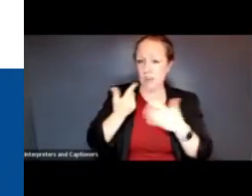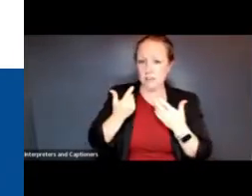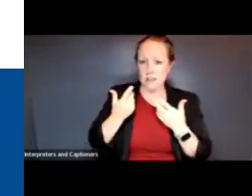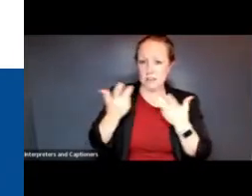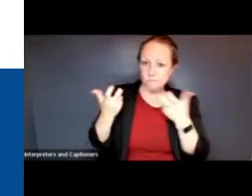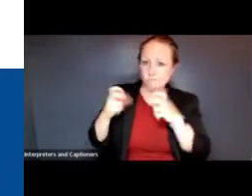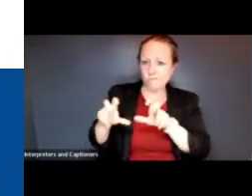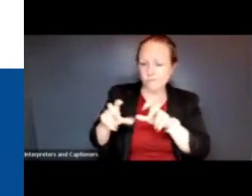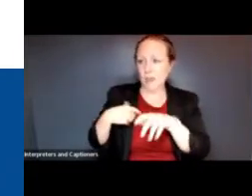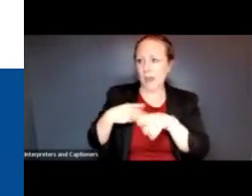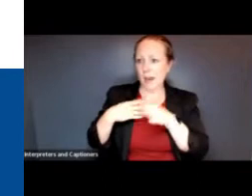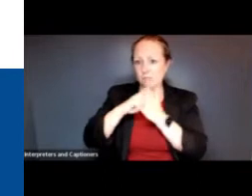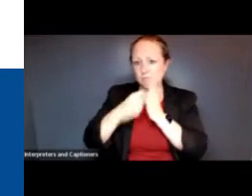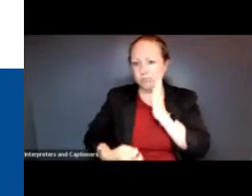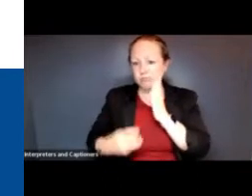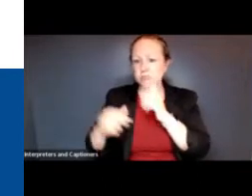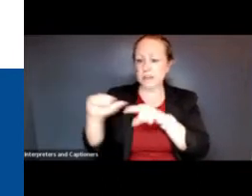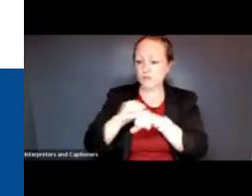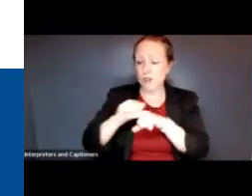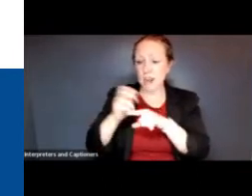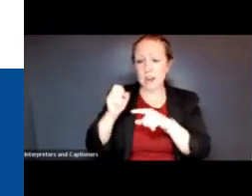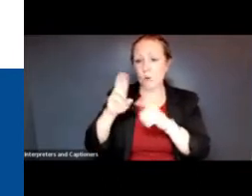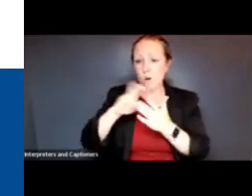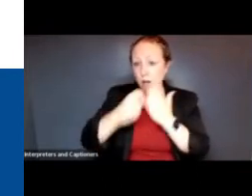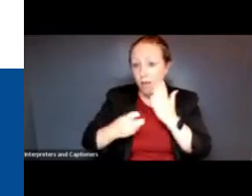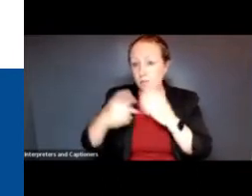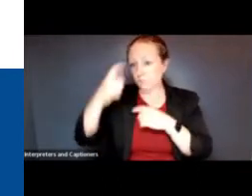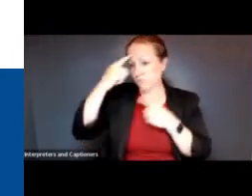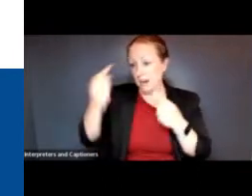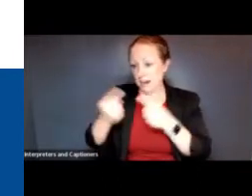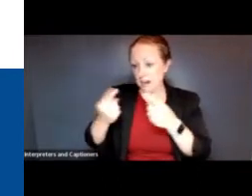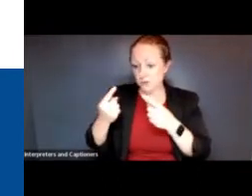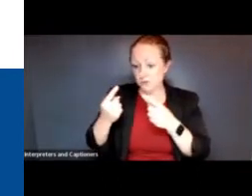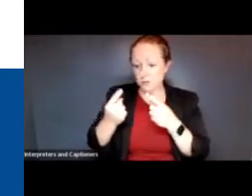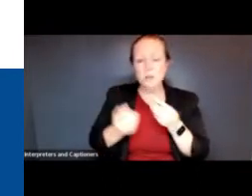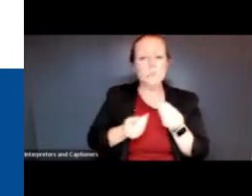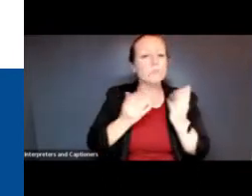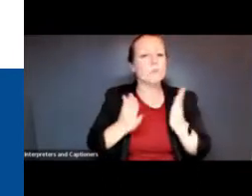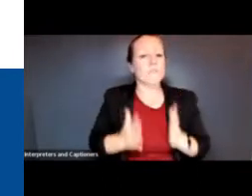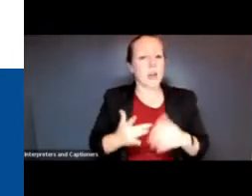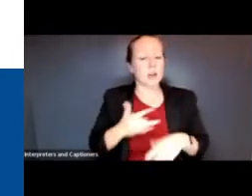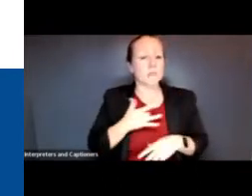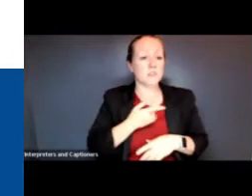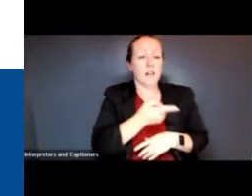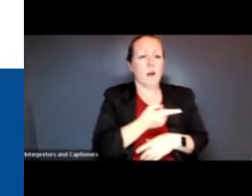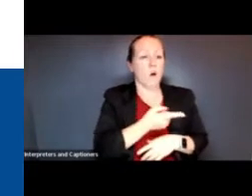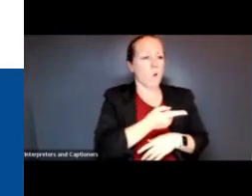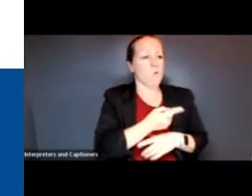and kind of immersed in brain injury, often providers tend to think that if they have met one person with a brain injury, that